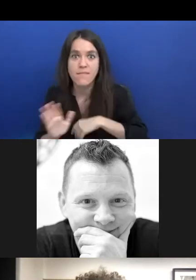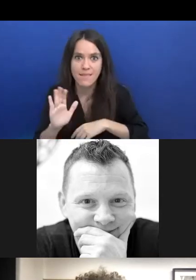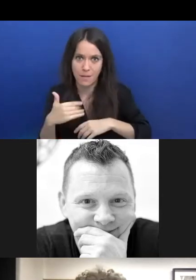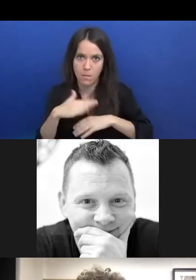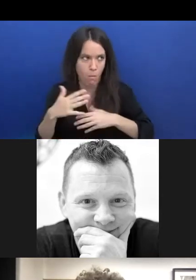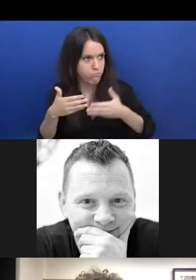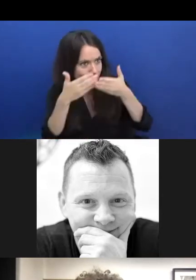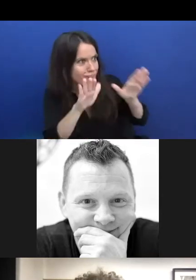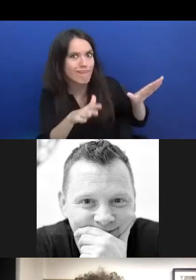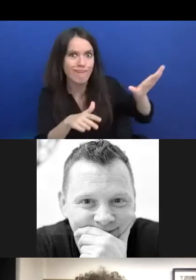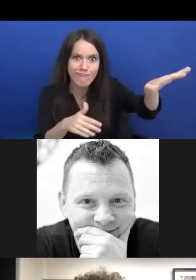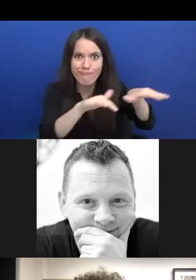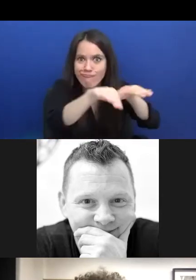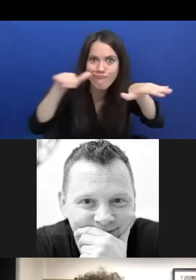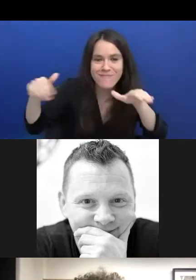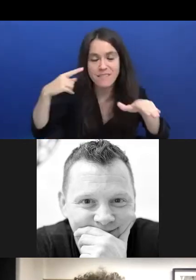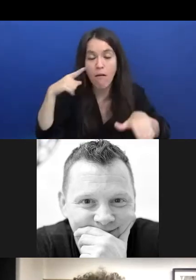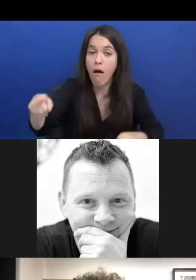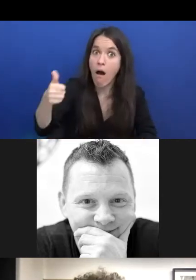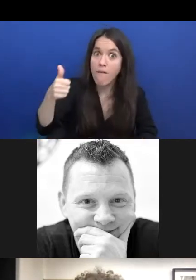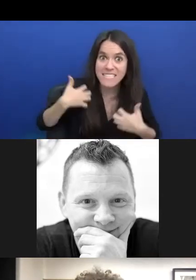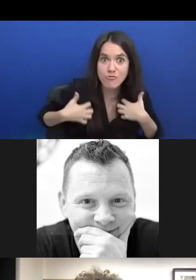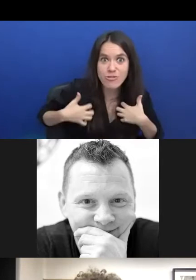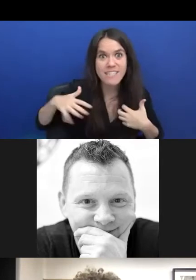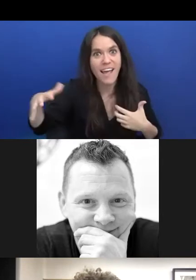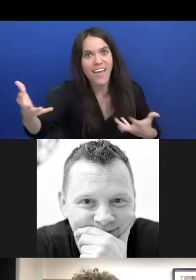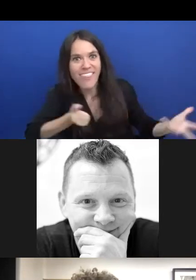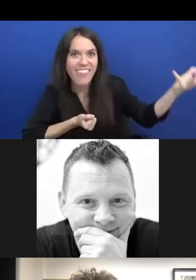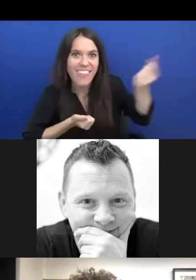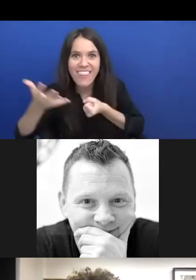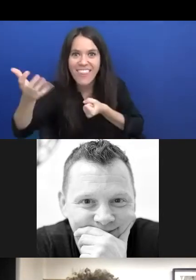outward looking collaborative and welcoming newcomers to the field